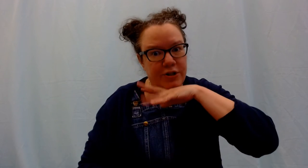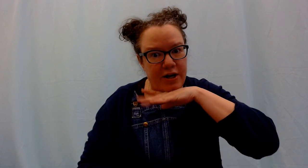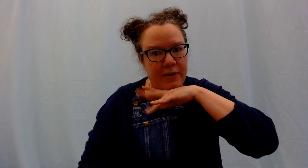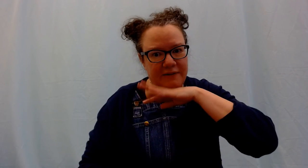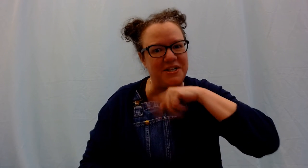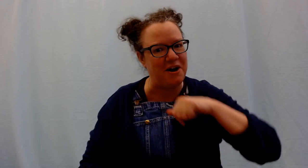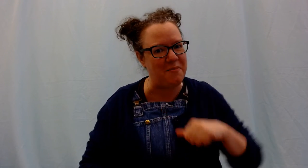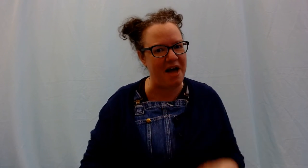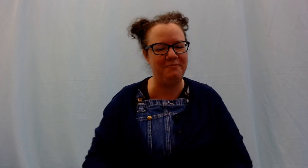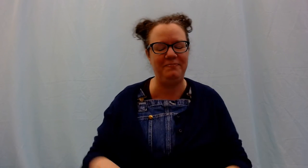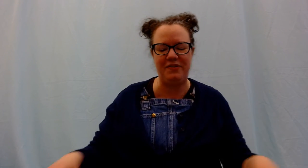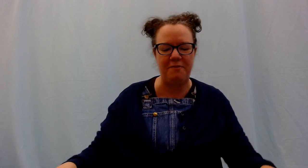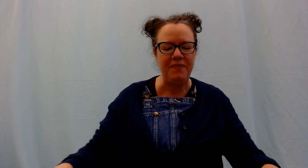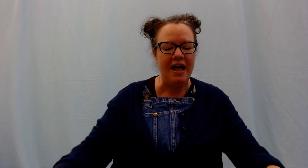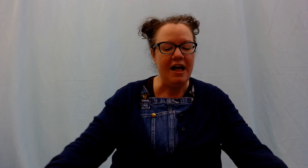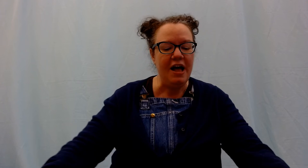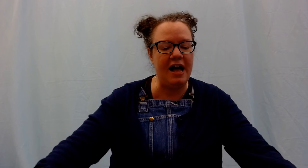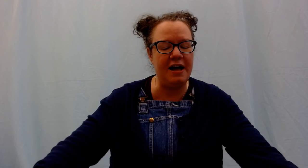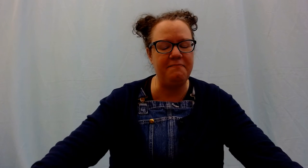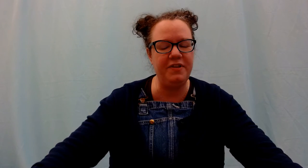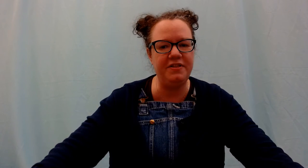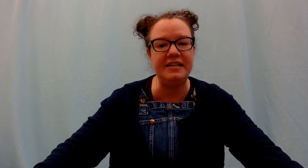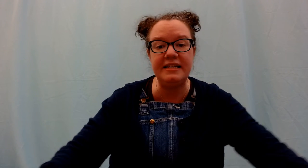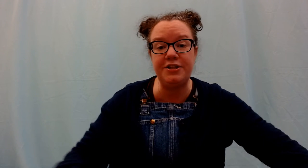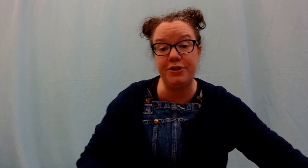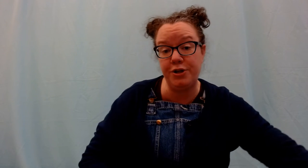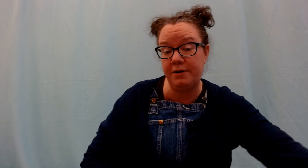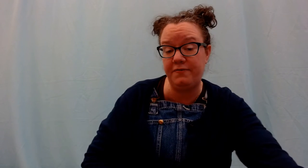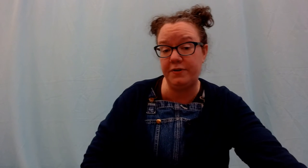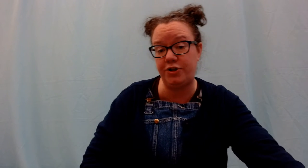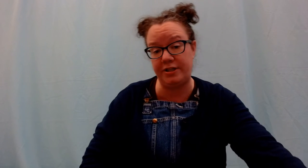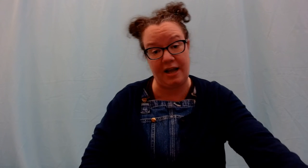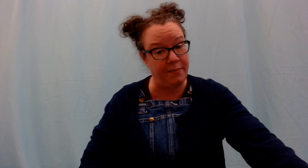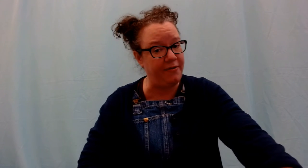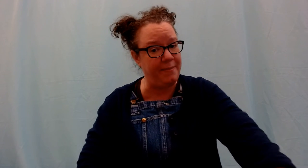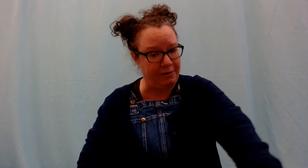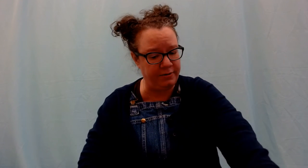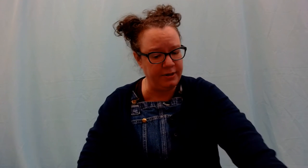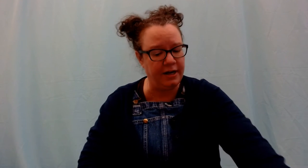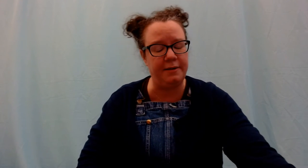dirty. We have to take our bath. So this is to the tune of She's Coming 'Round the Mountain.